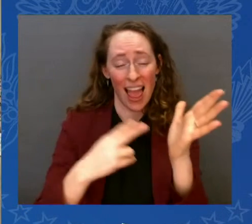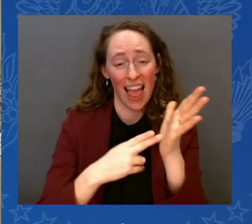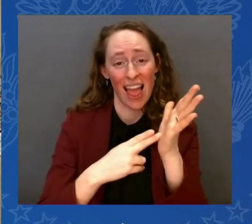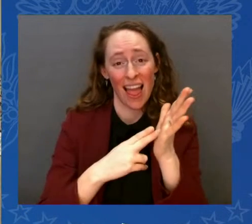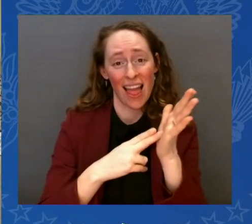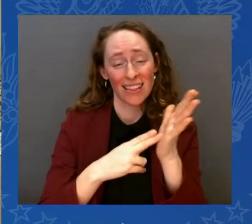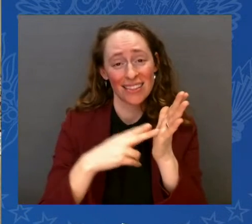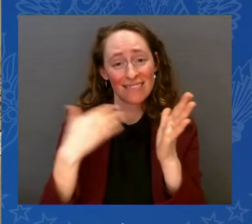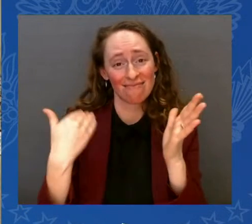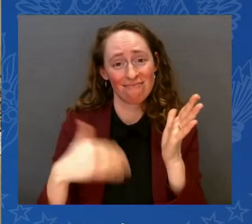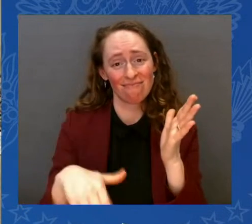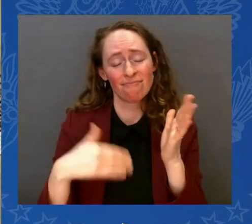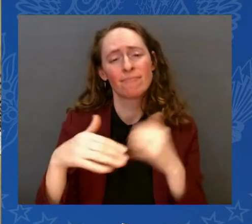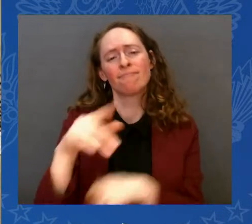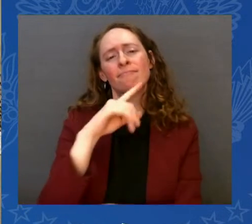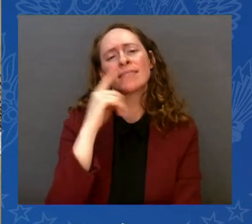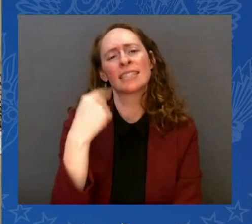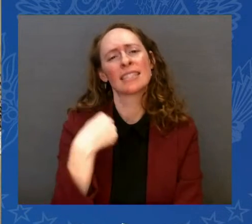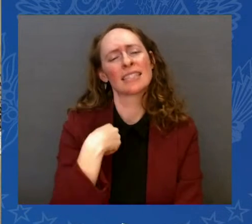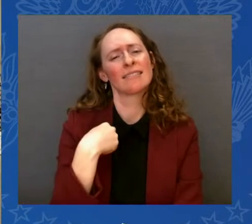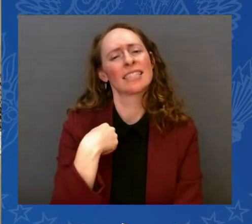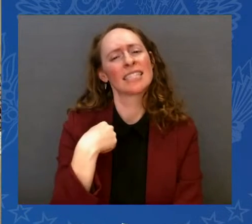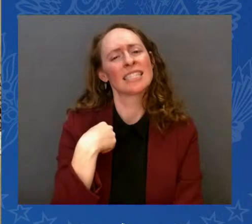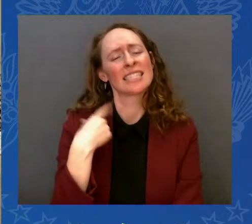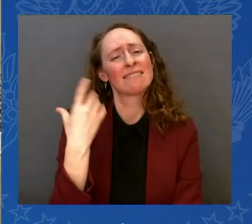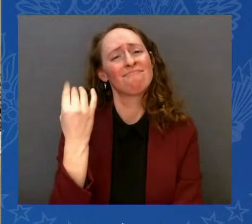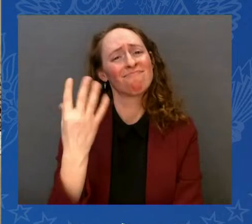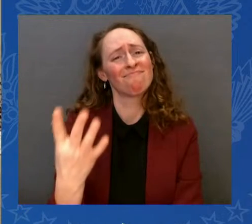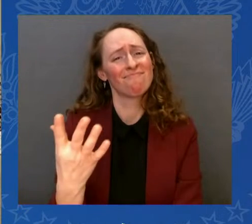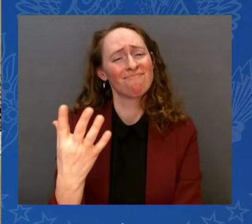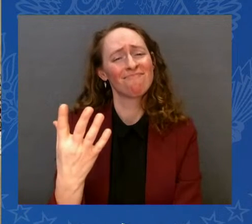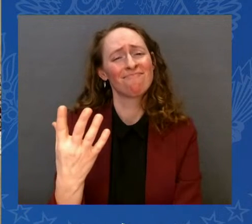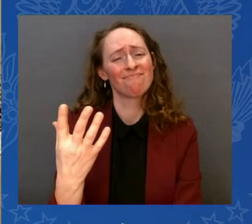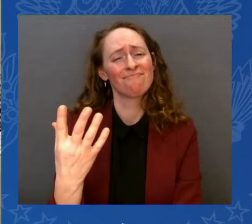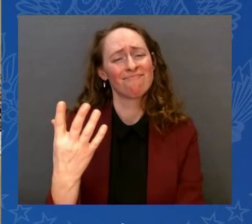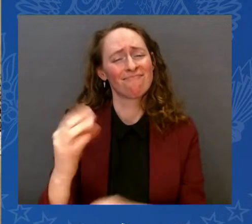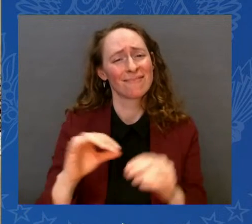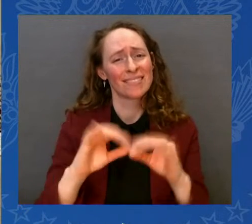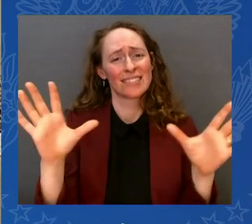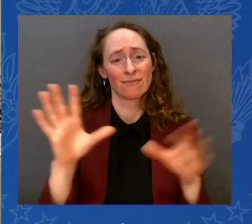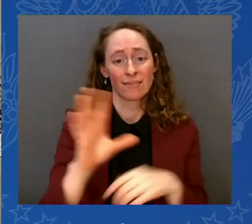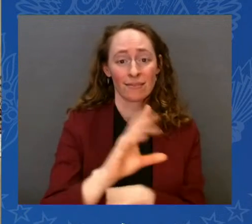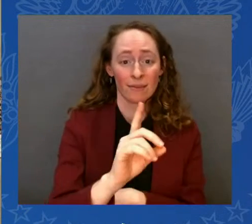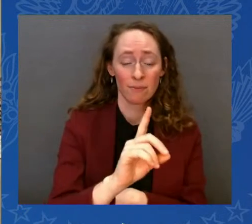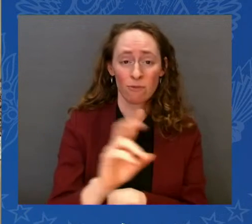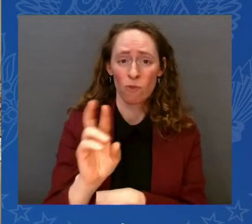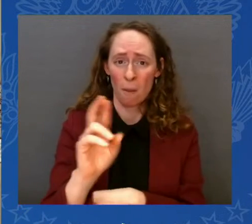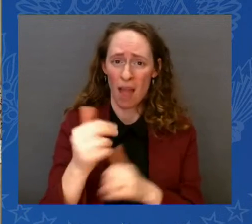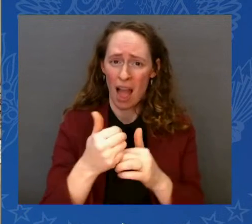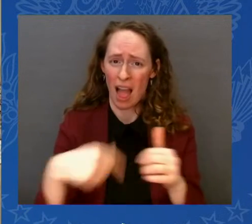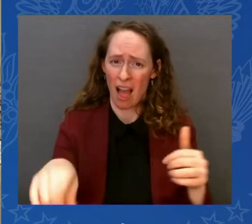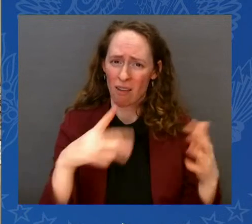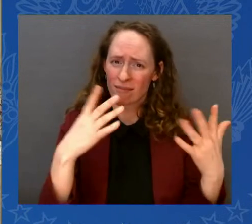Democrats and Republicans -- is in part going to be measured by not what else we get done or passed, but what we --